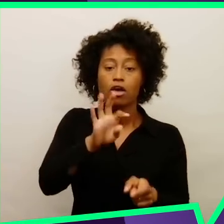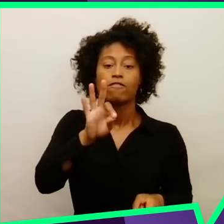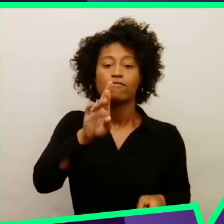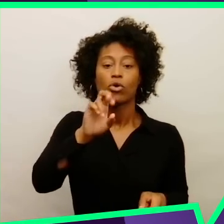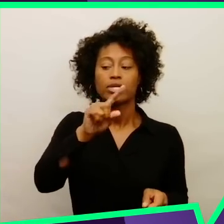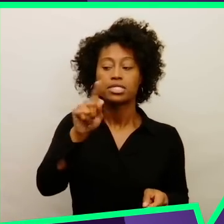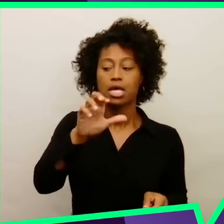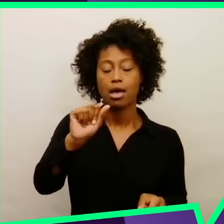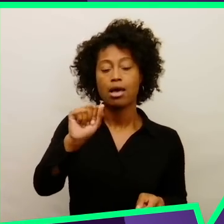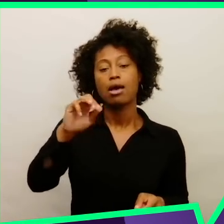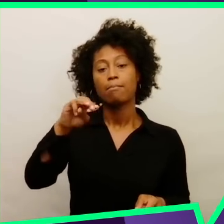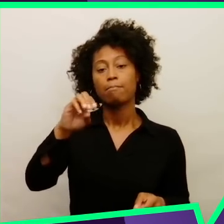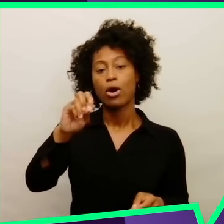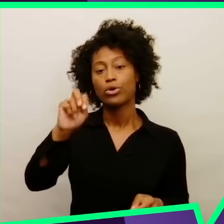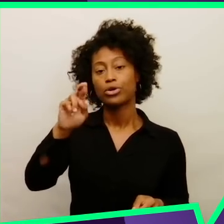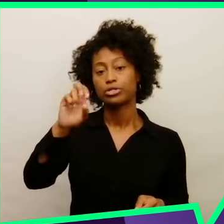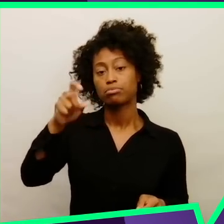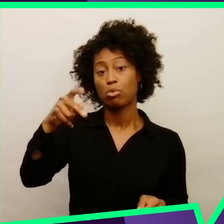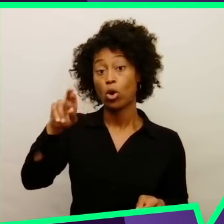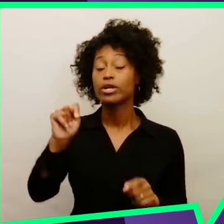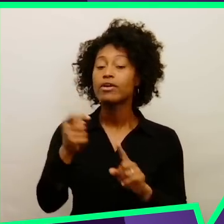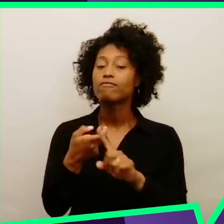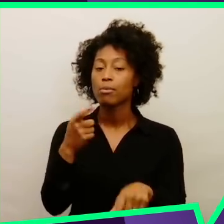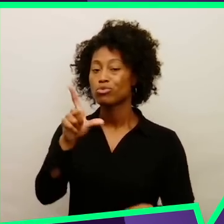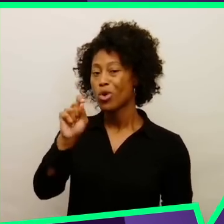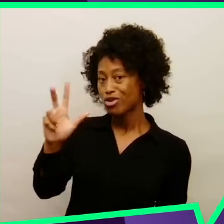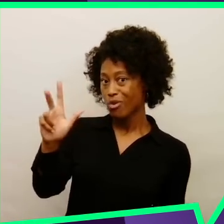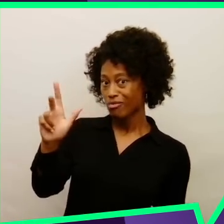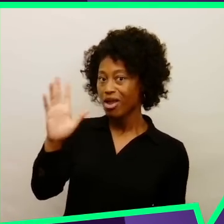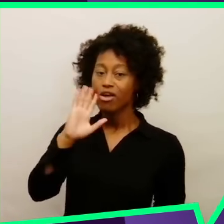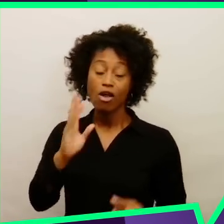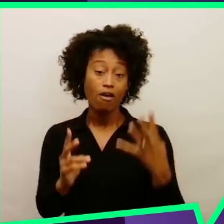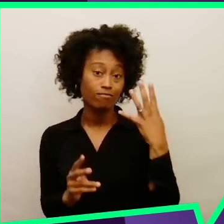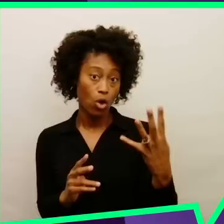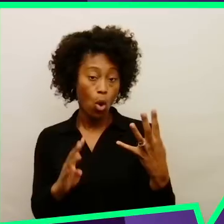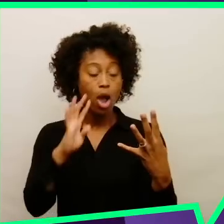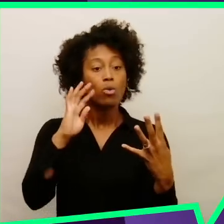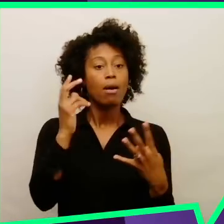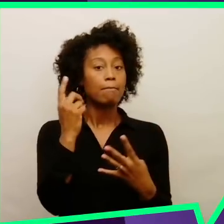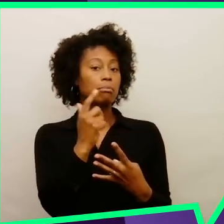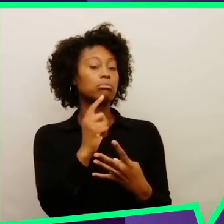We've got four tracks that we'll be playing. And we'll keep those a surprise until they come a little bit later.